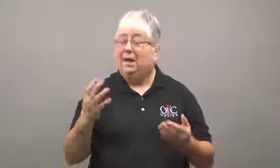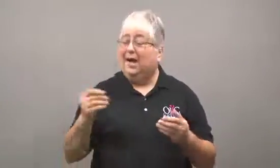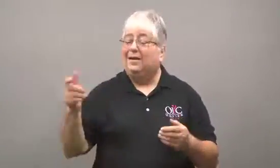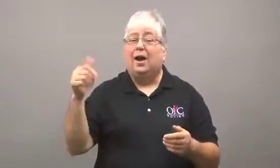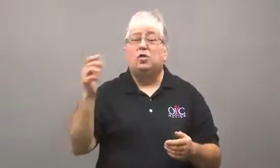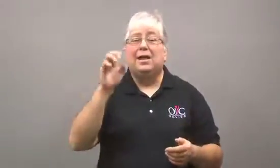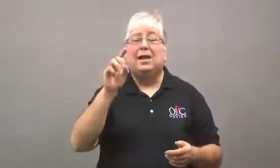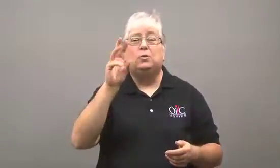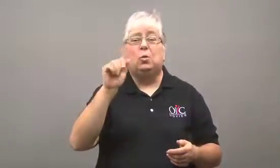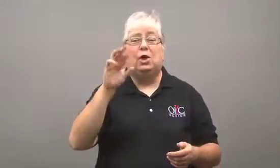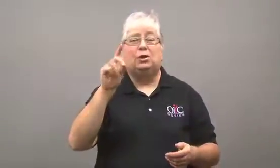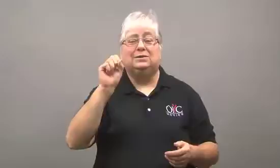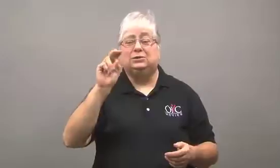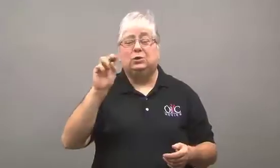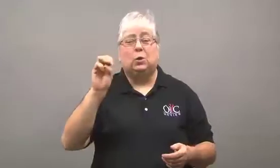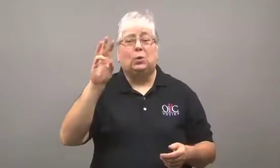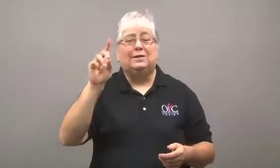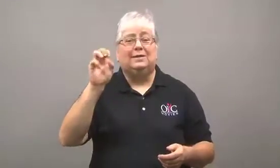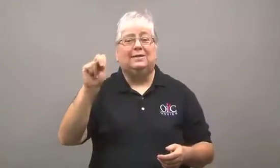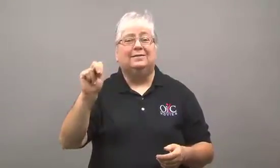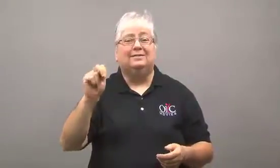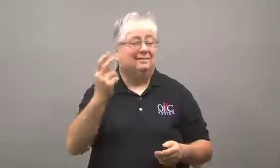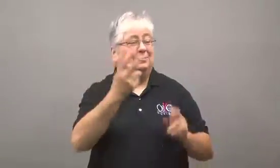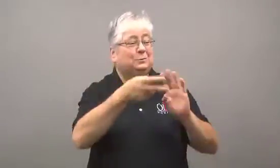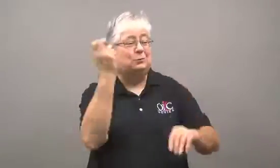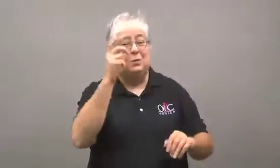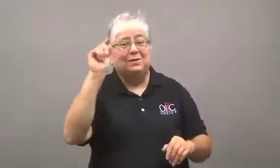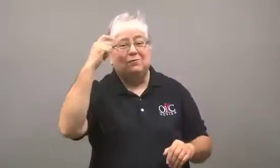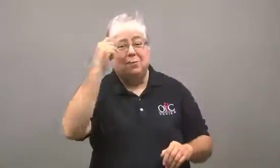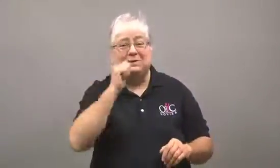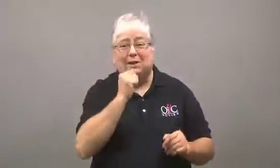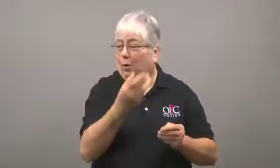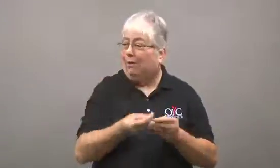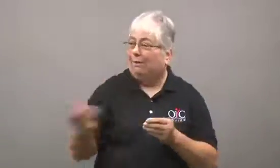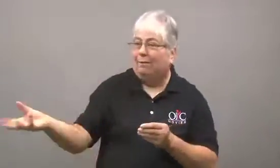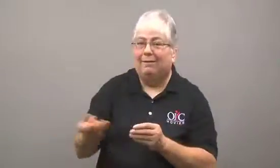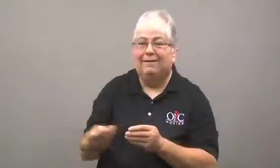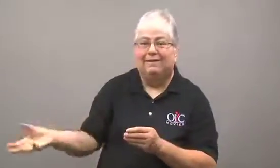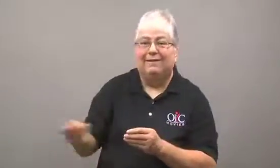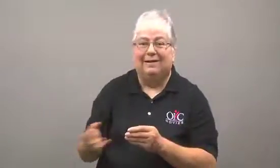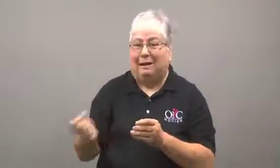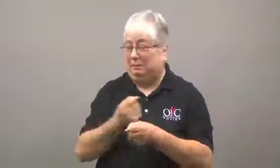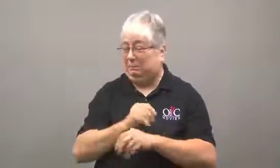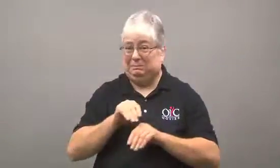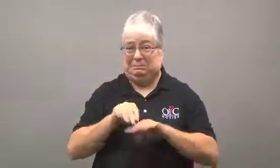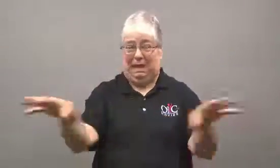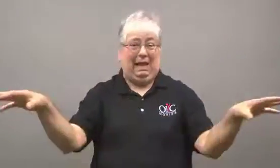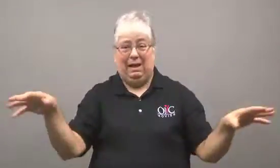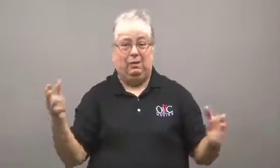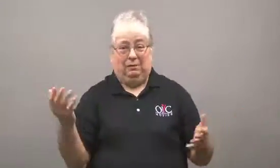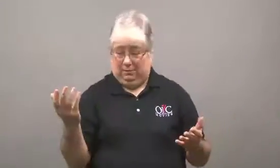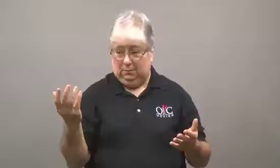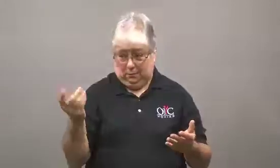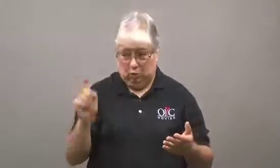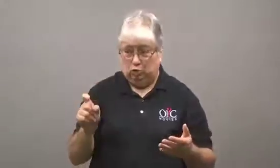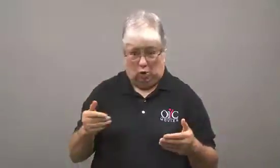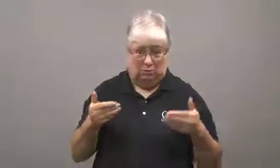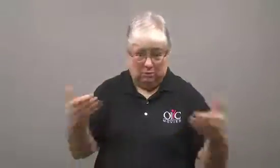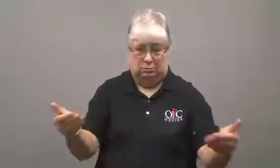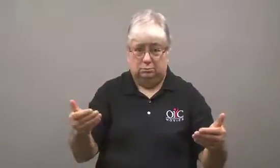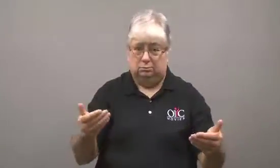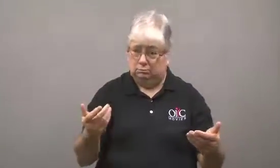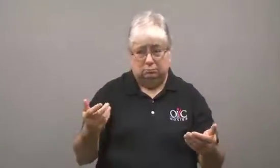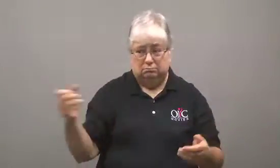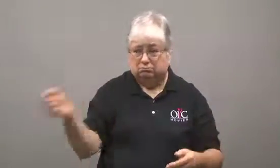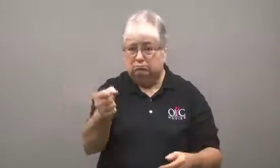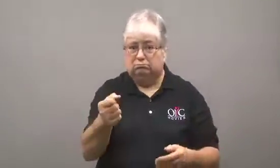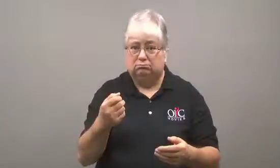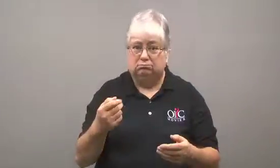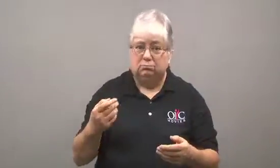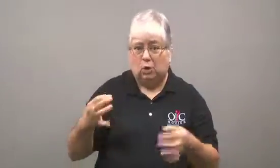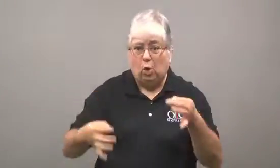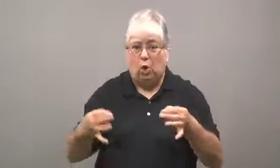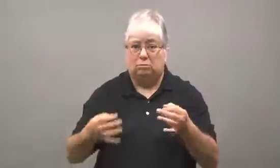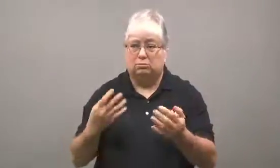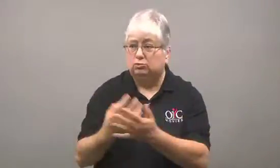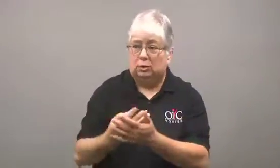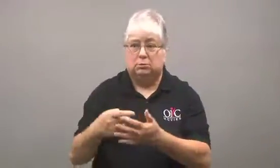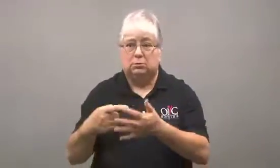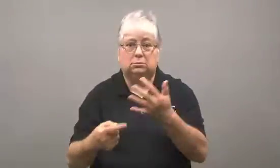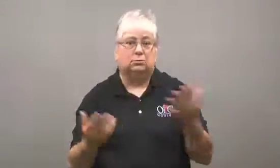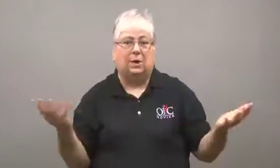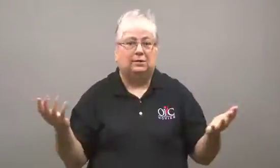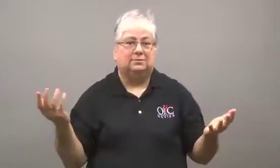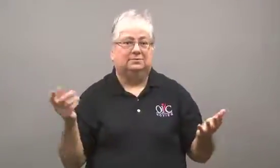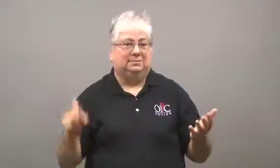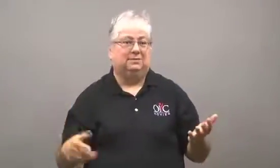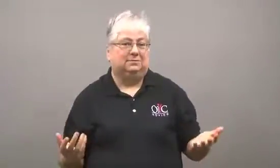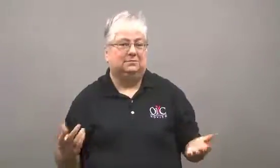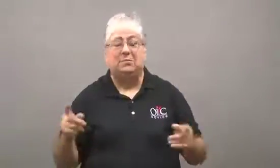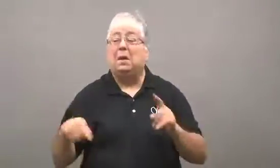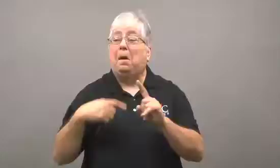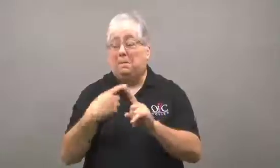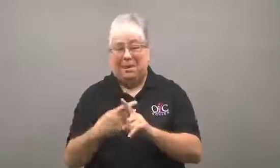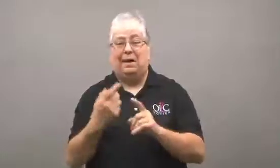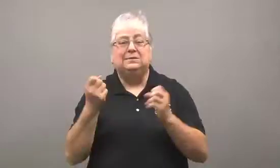A decision has to be made whether to continue prosecuting Edward Snowden.